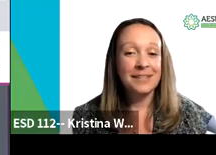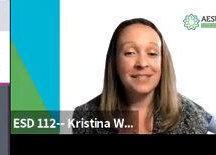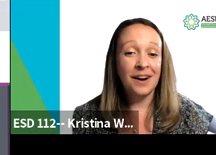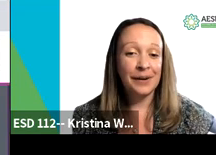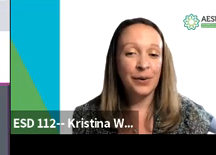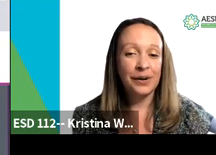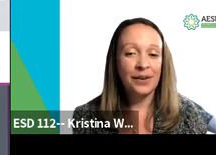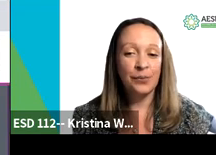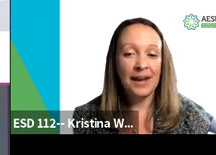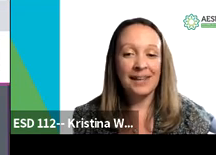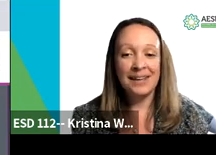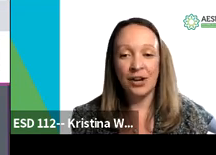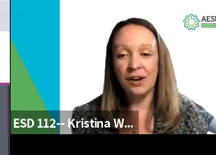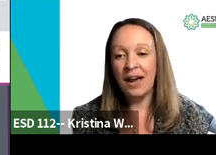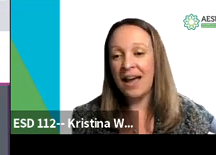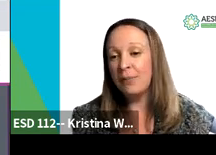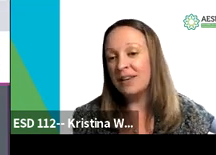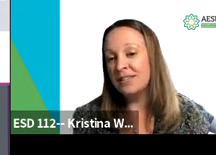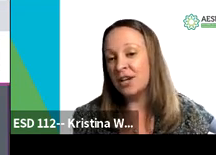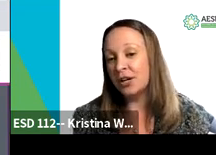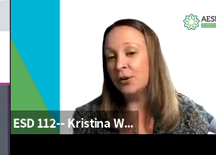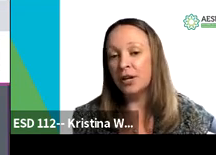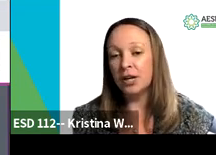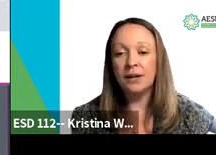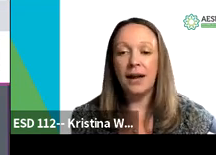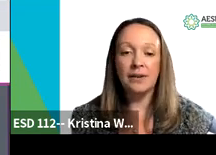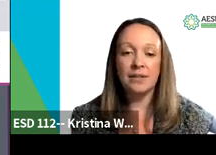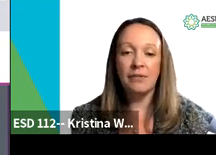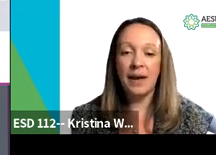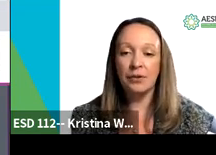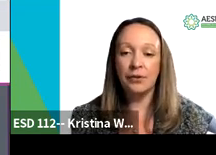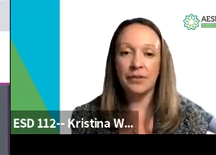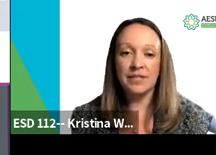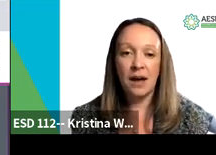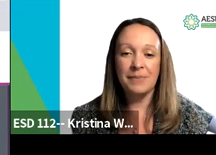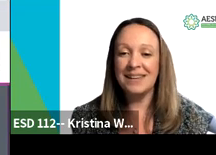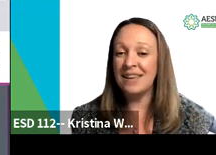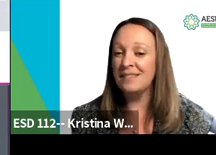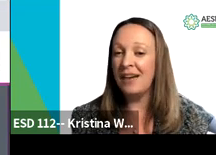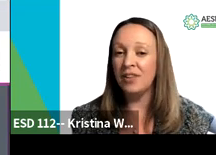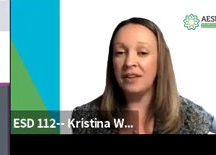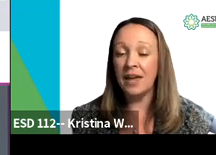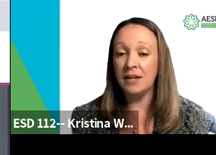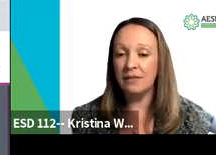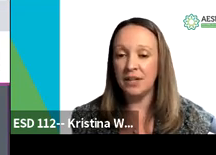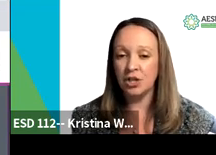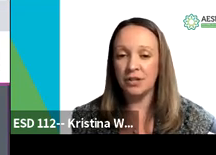ESD 112-- Kristina Wambold: Start Recording right here I have a button to start over. I also have a microphone on the stock. It doesn't have a lot of editing features.